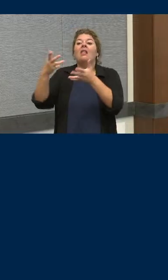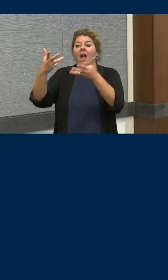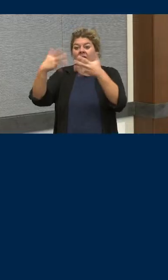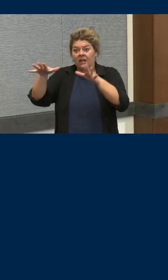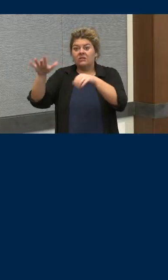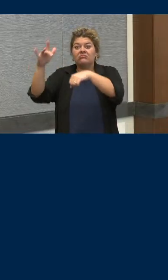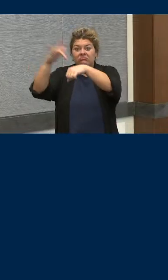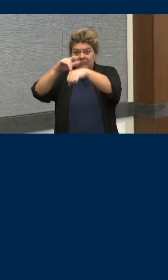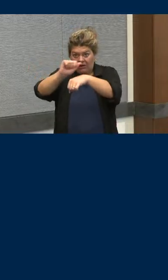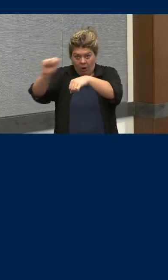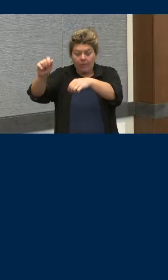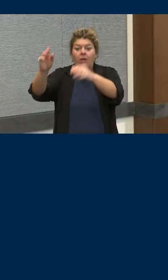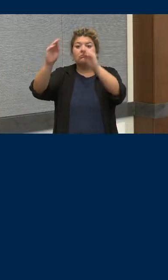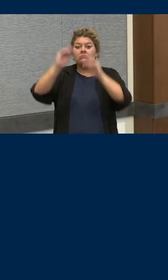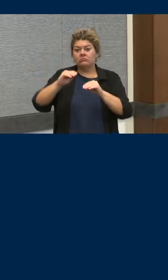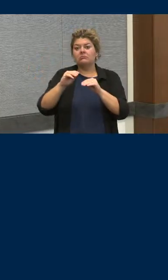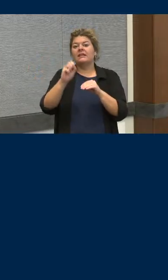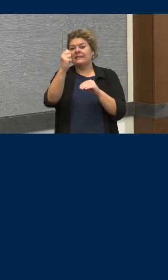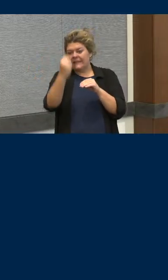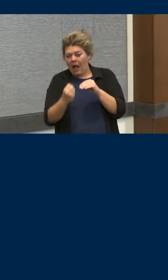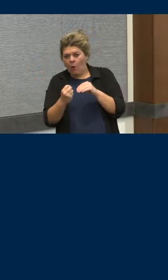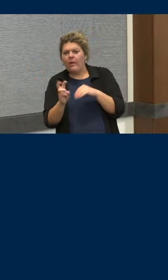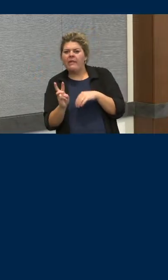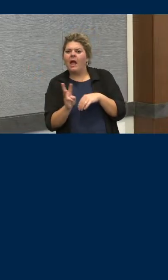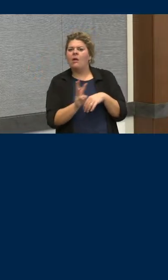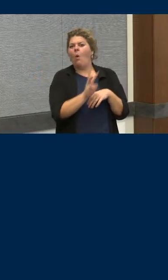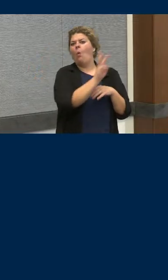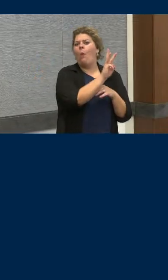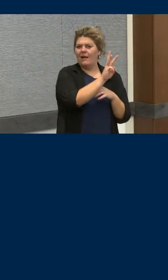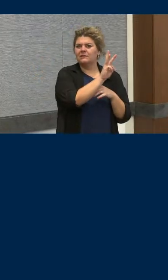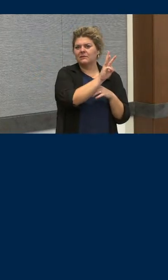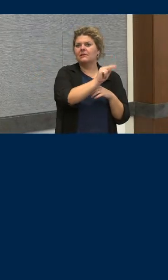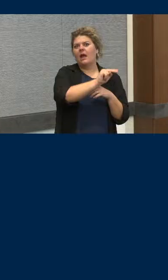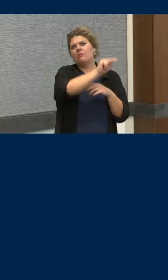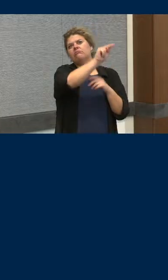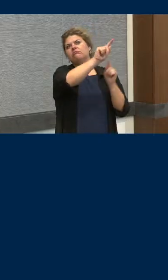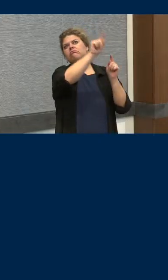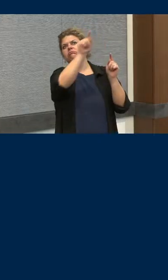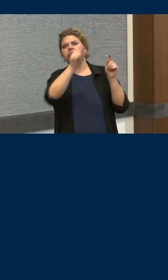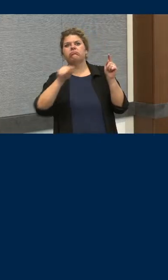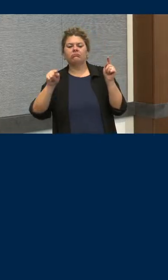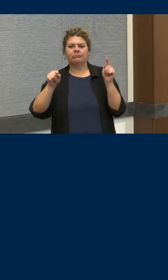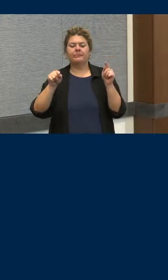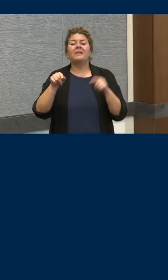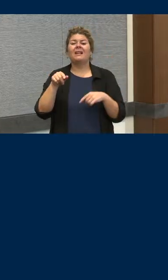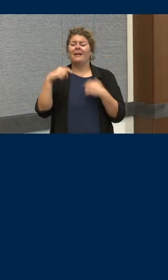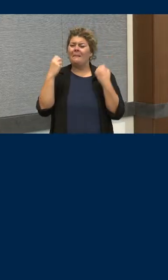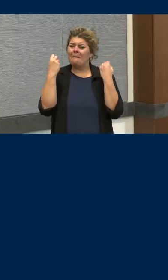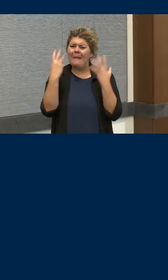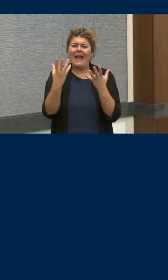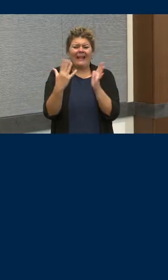Coast, returning through the Northwest. Frank shot many